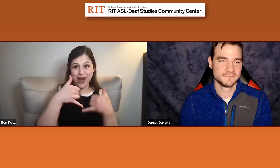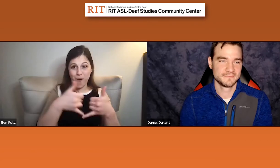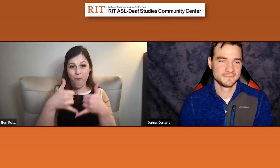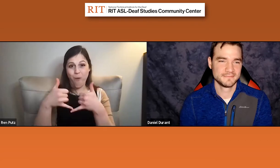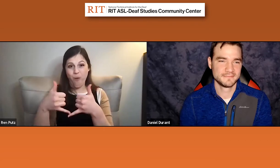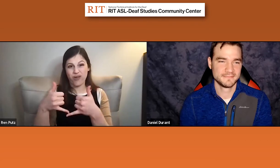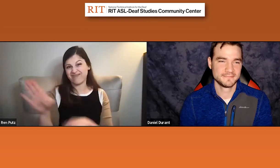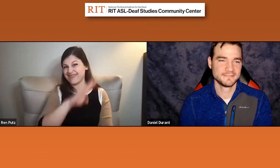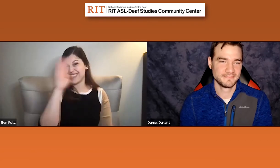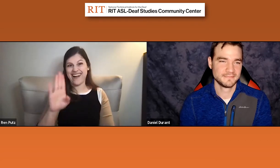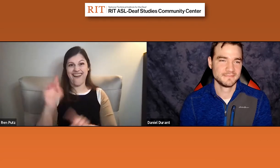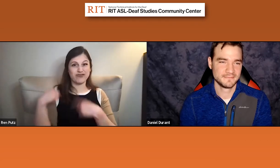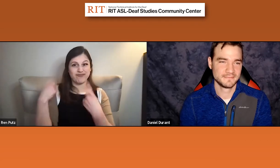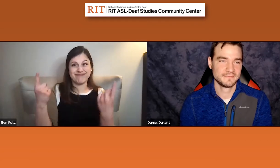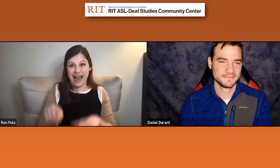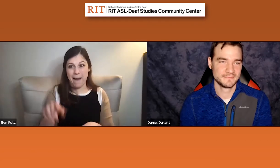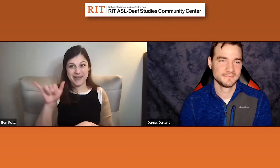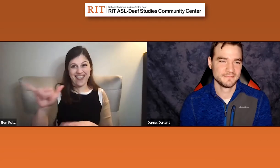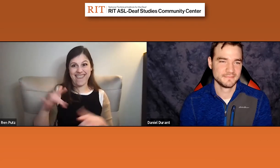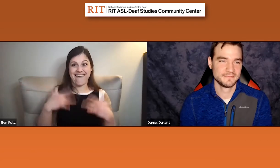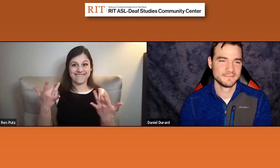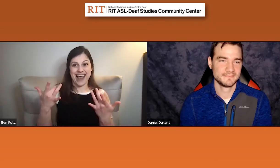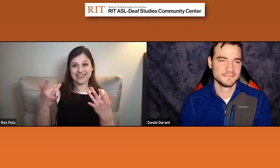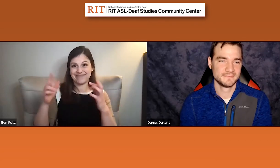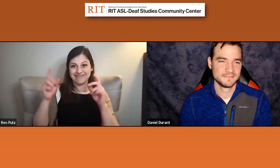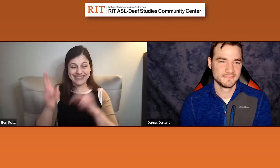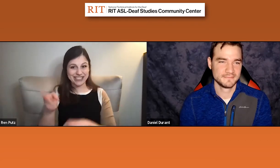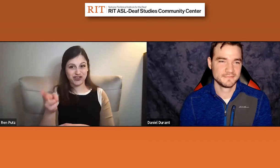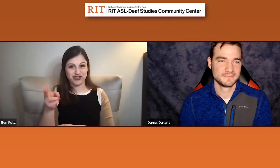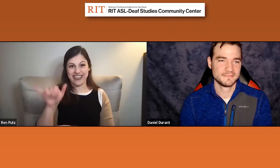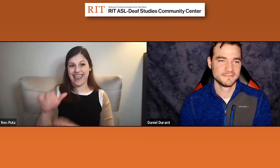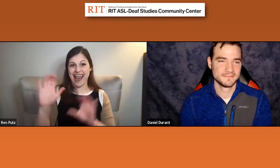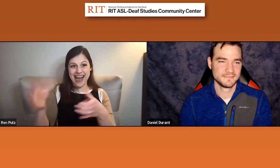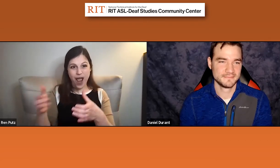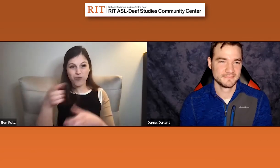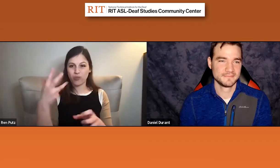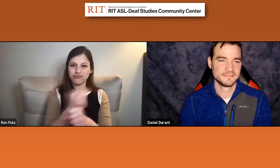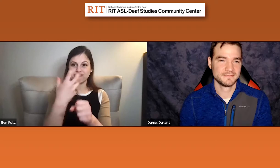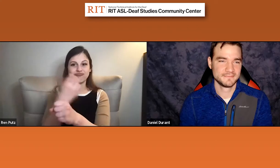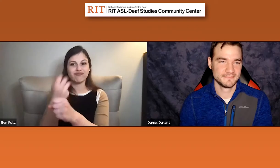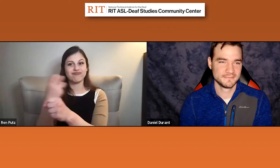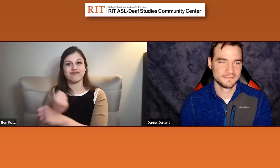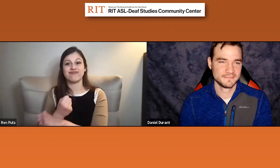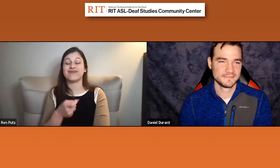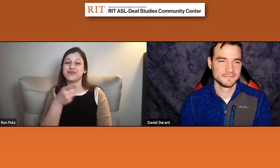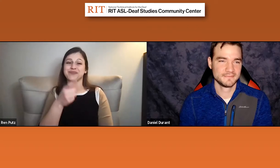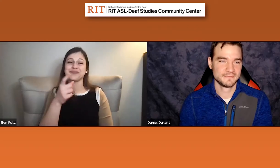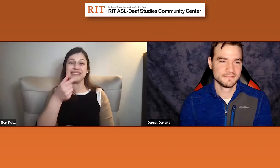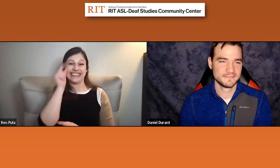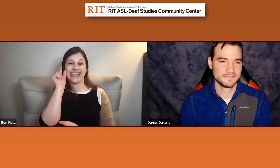of the top 3 awards. It won the top 3 awards, and it has never happened